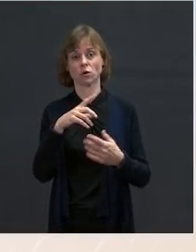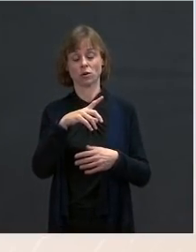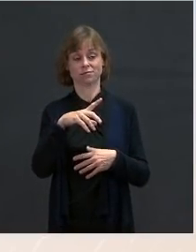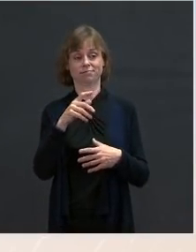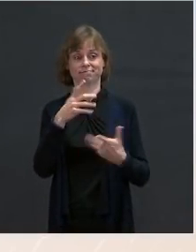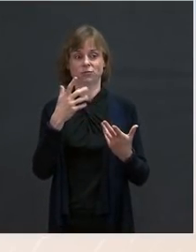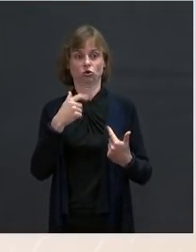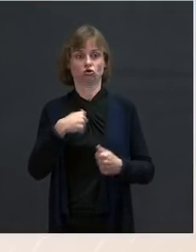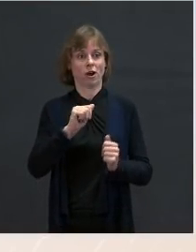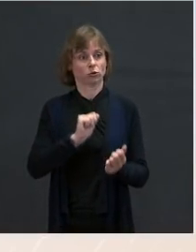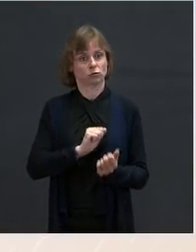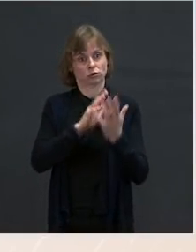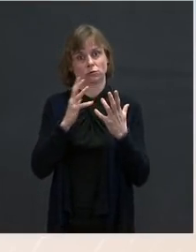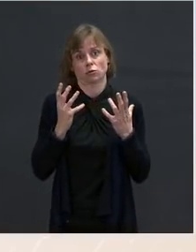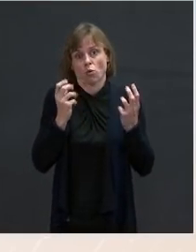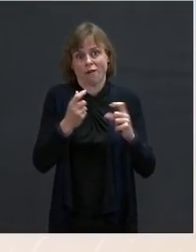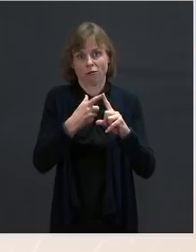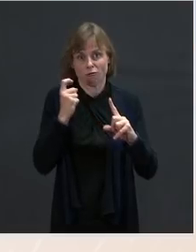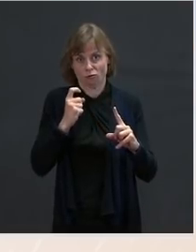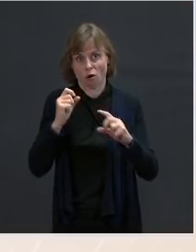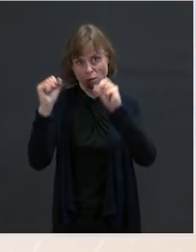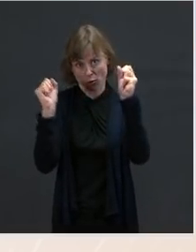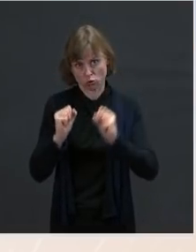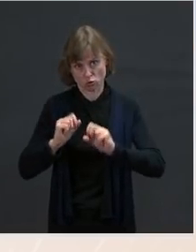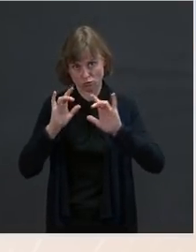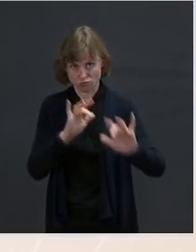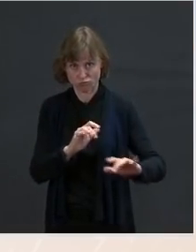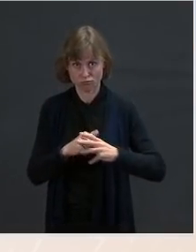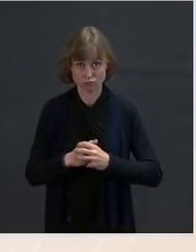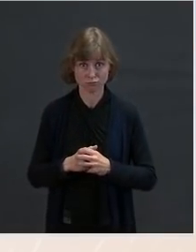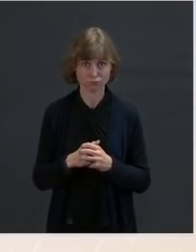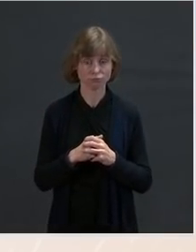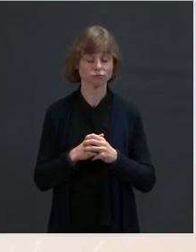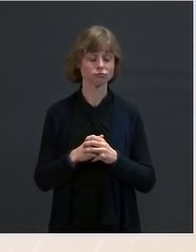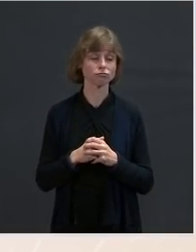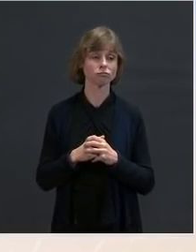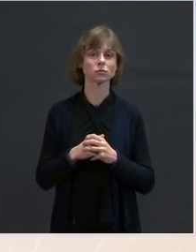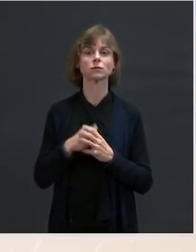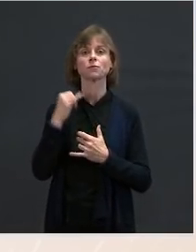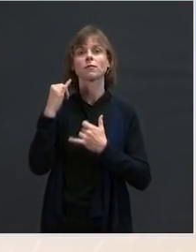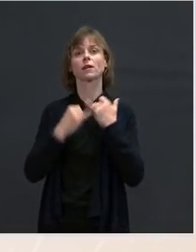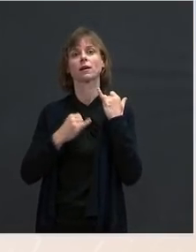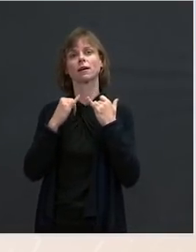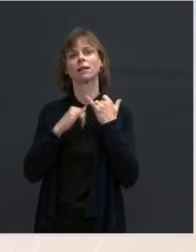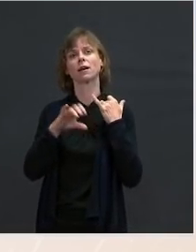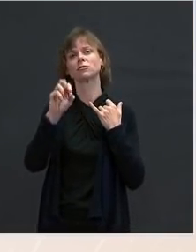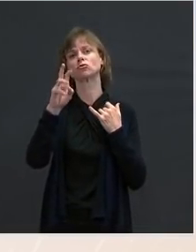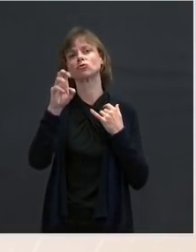and, of course, the recovery from here. Last but not least -- where's Debra Saunders? She's in the back. Oh, there she is. Okay.